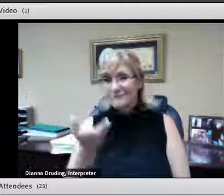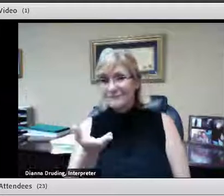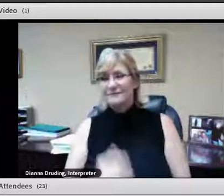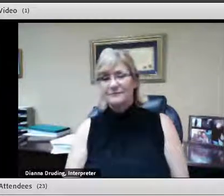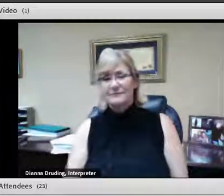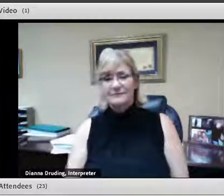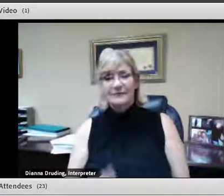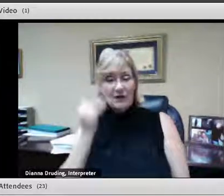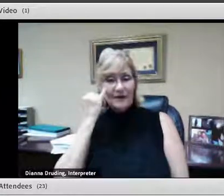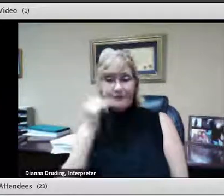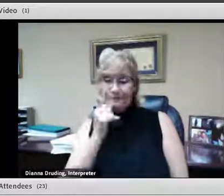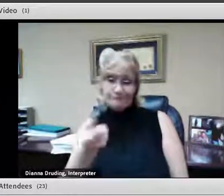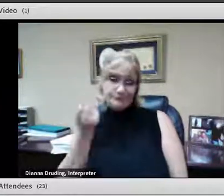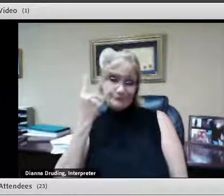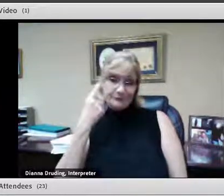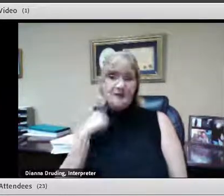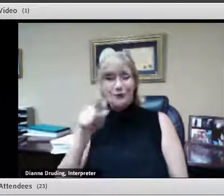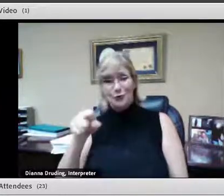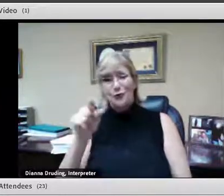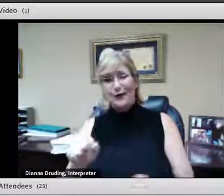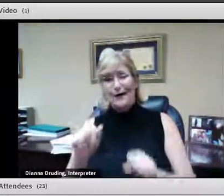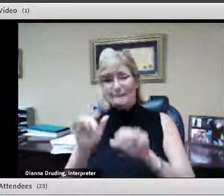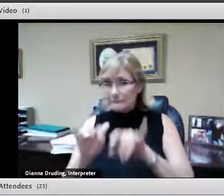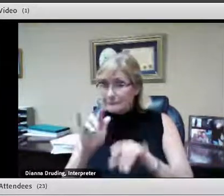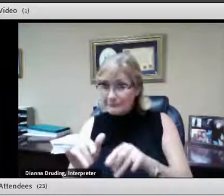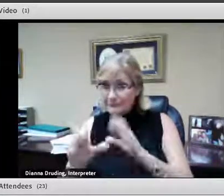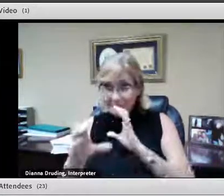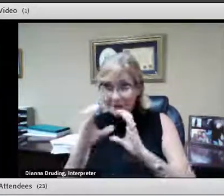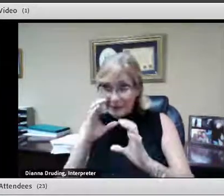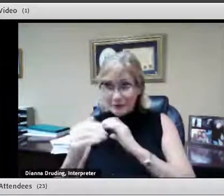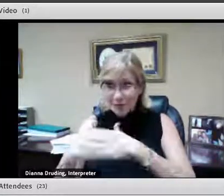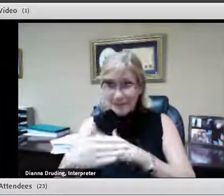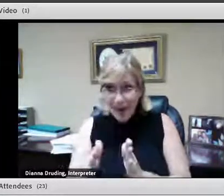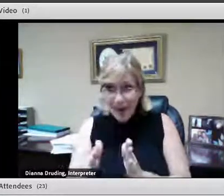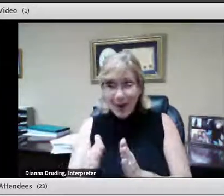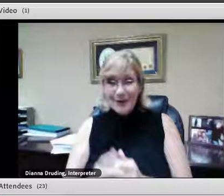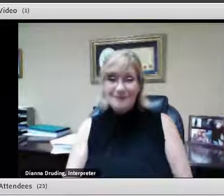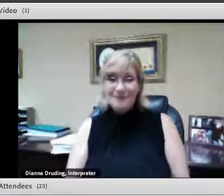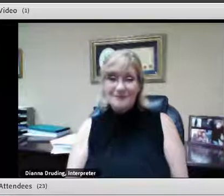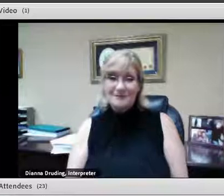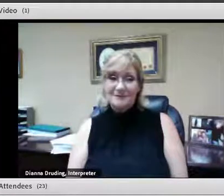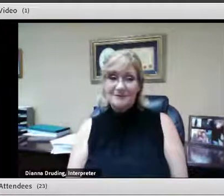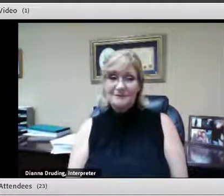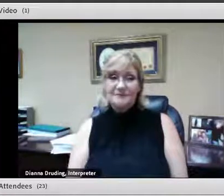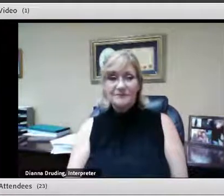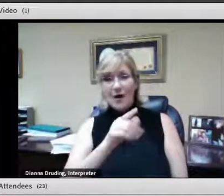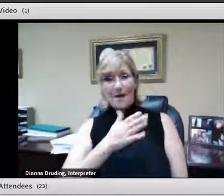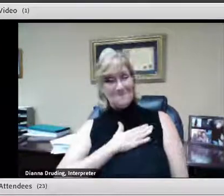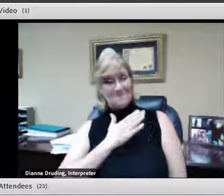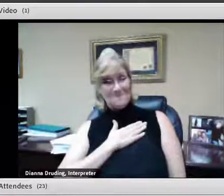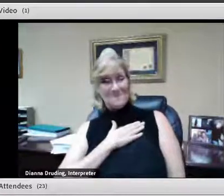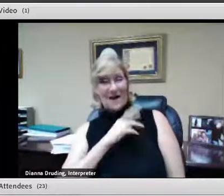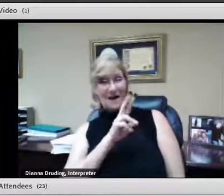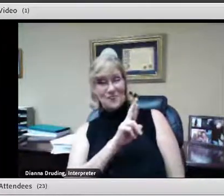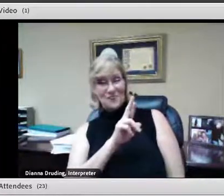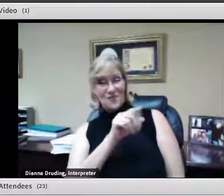If you're not into that, you can type it in the chat box. So, that's -- Ryan: Yeah, there's mine right there.